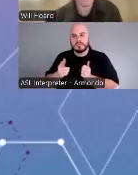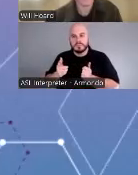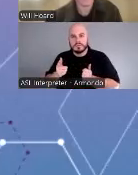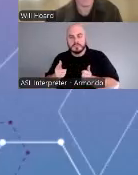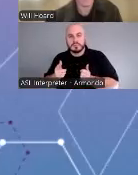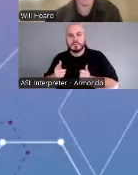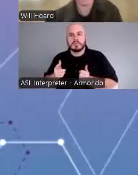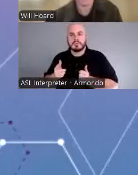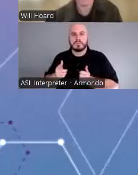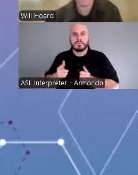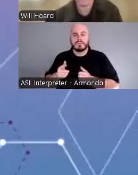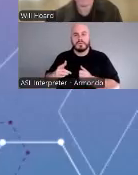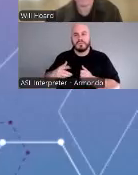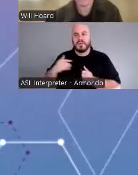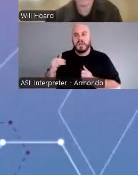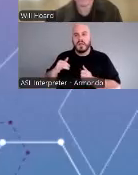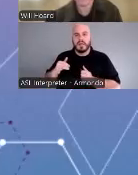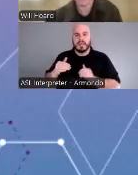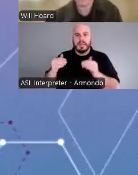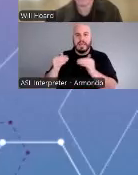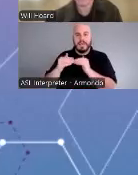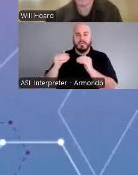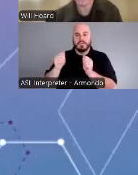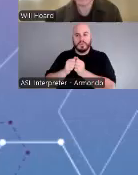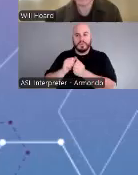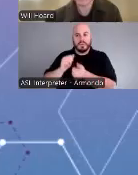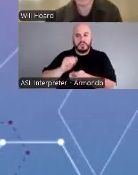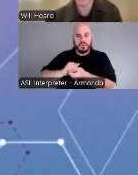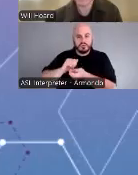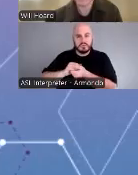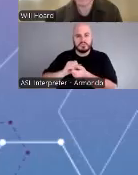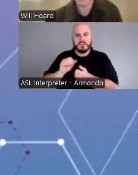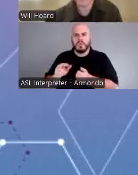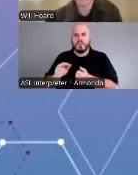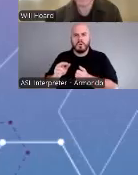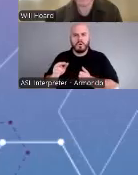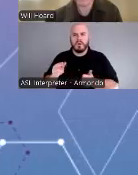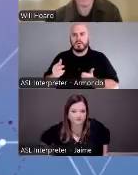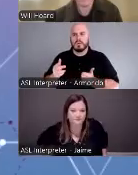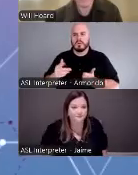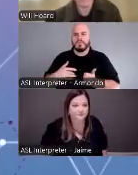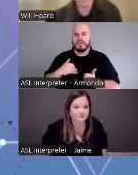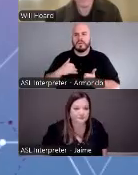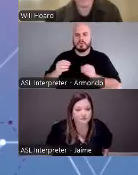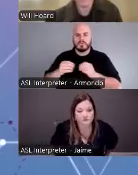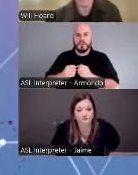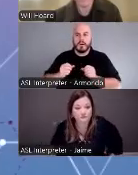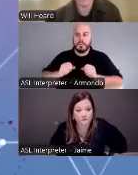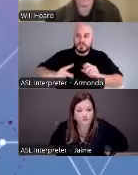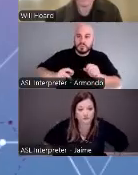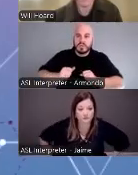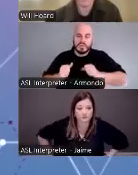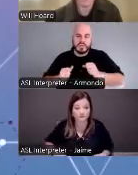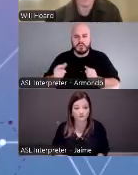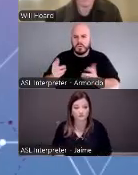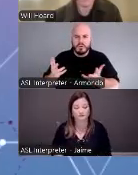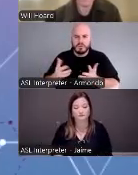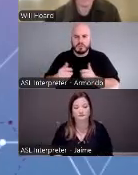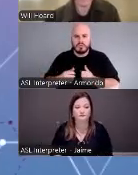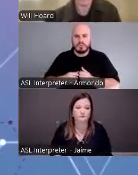did you feel like equals in the partnership? Did you feel like there was more room-- I think that goes back to what-- where you would've liked?